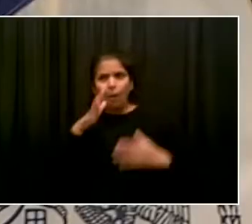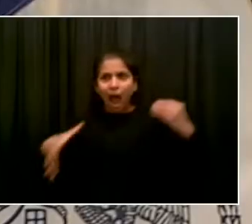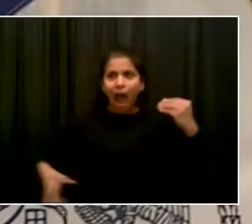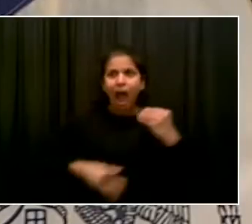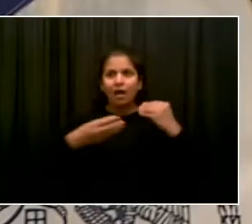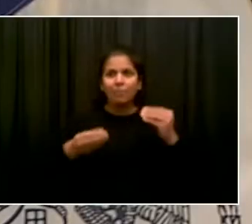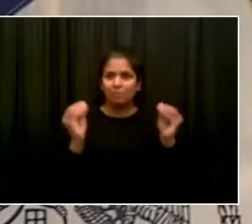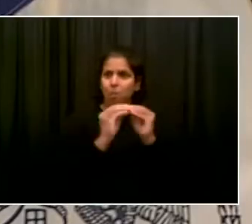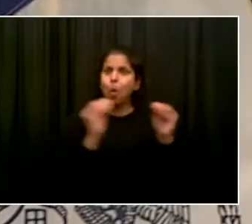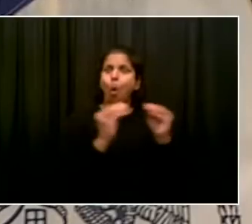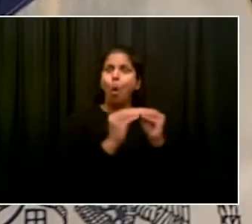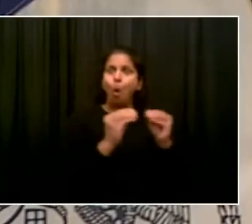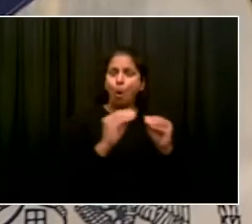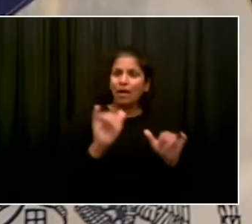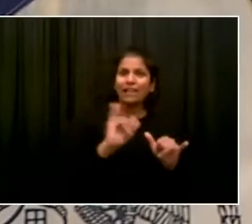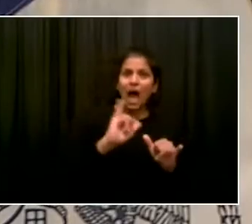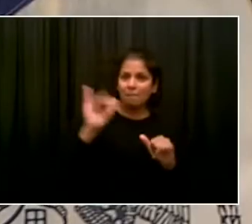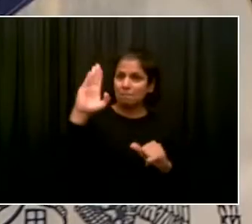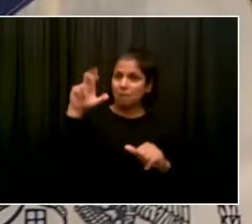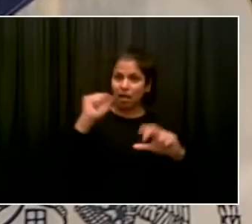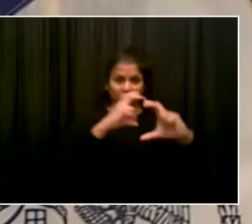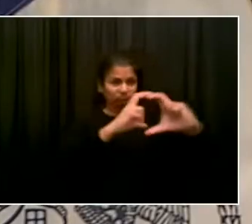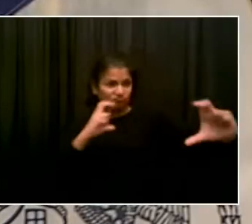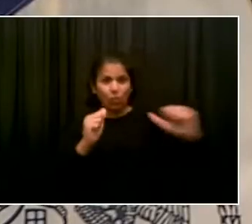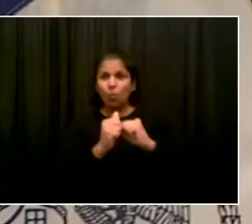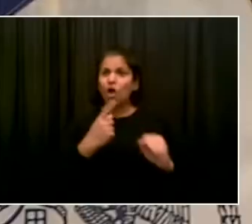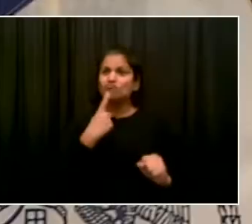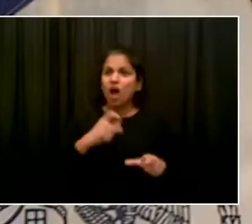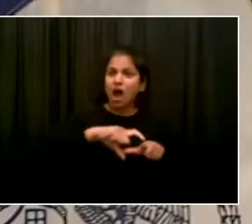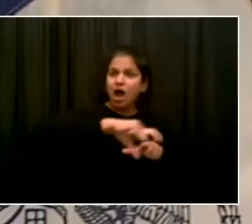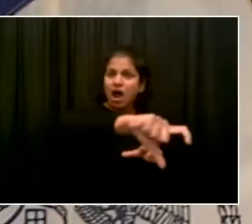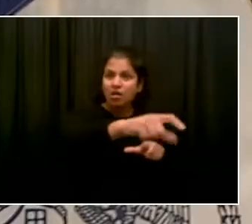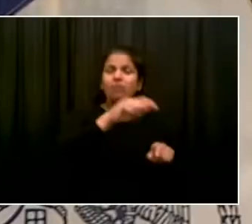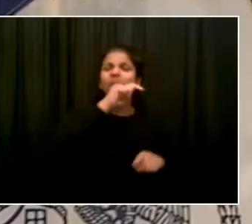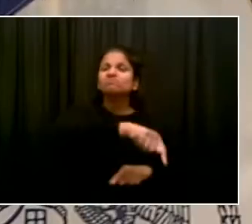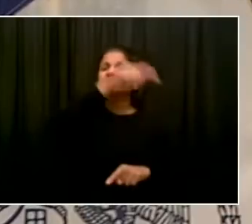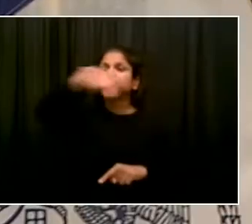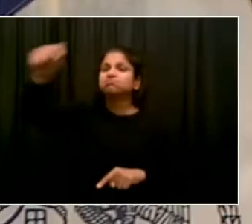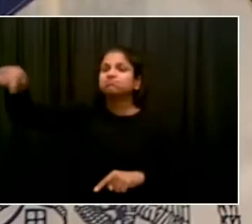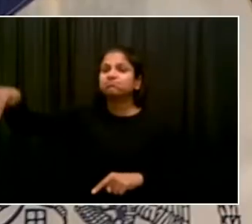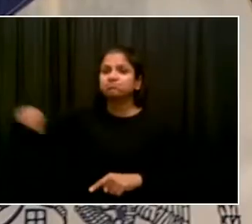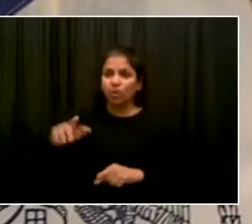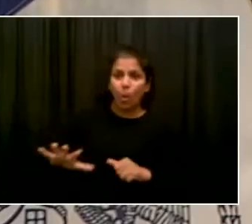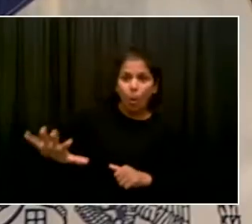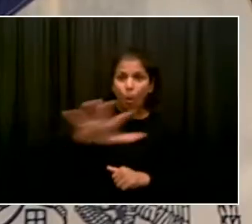THINGS TO COME, ME ORAND BIGGER BUS WAYS, THEY ARE GOING TO HAVE A BIG